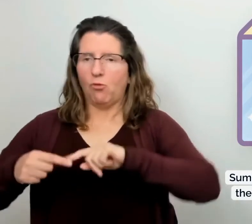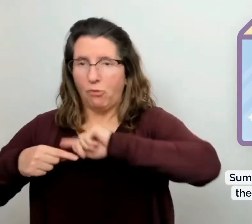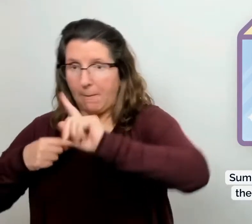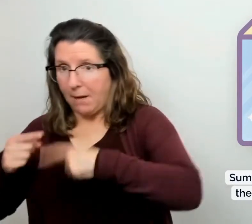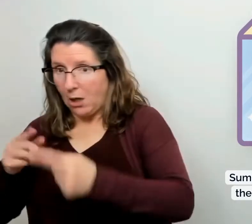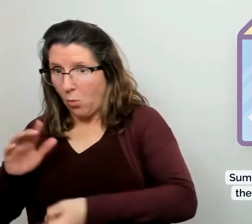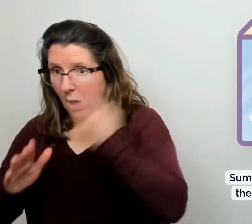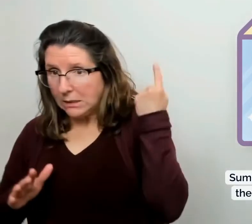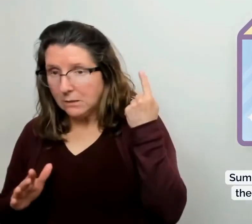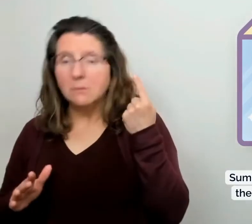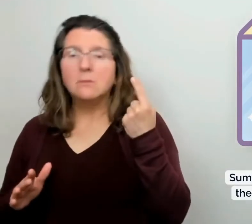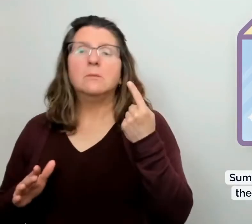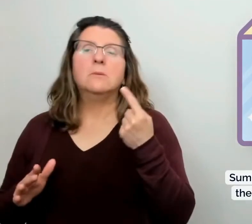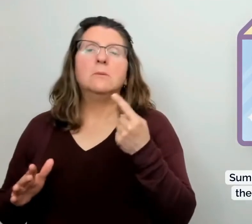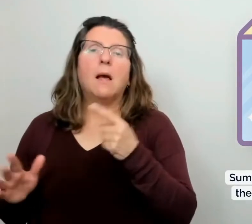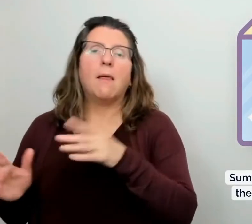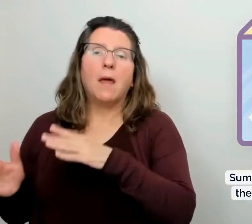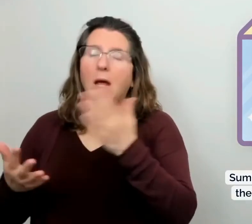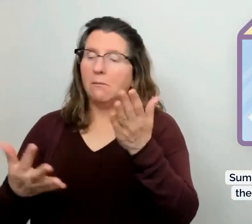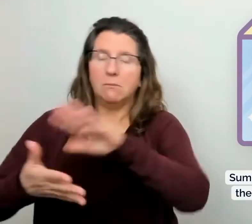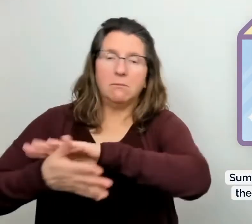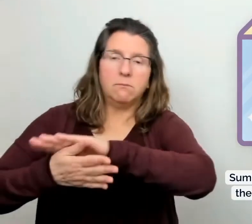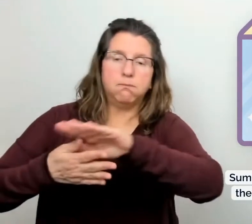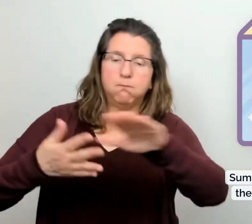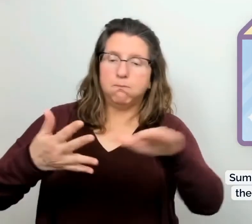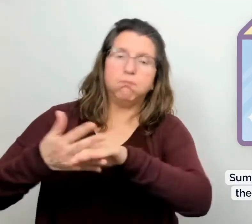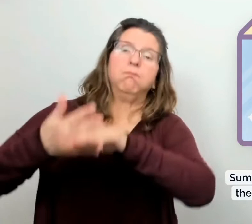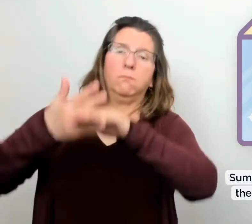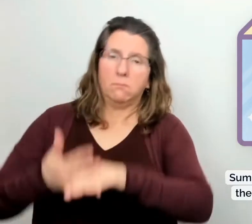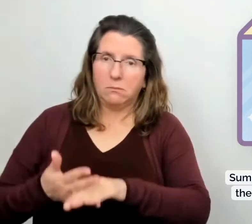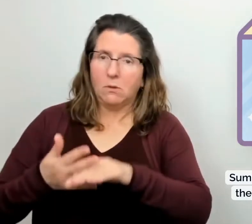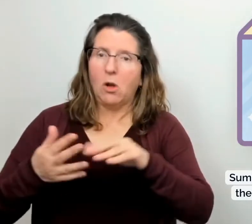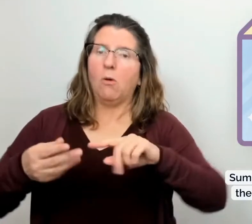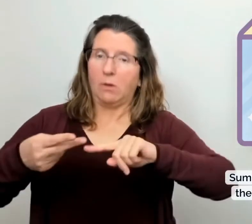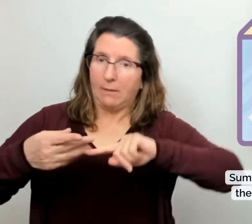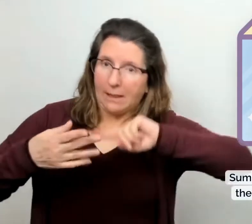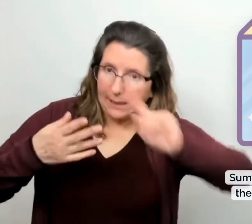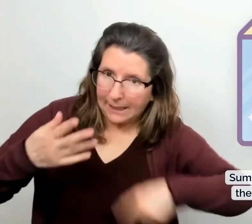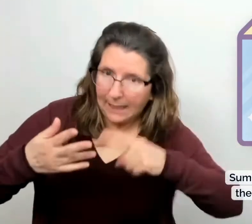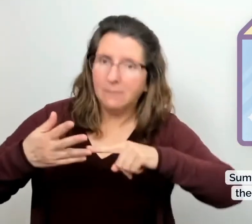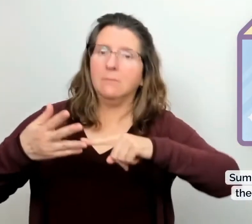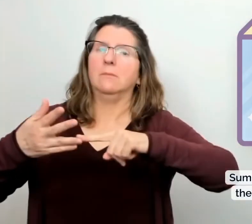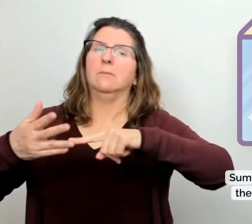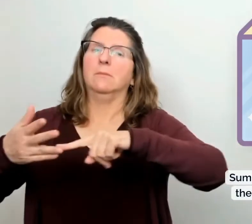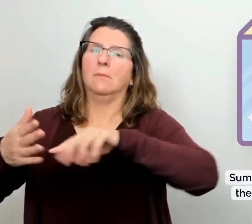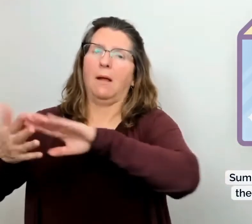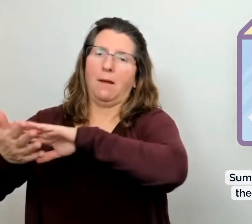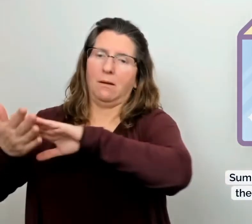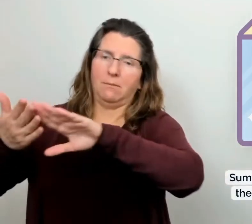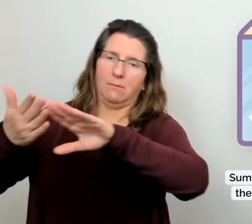You are constantly connecting the new concept with previous knowledge.